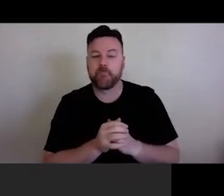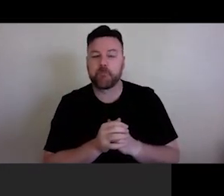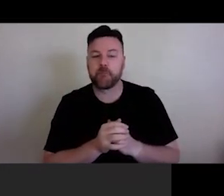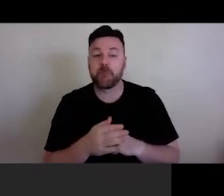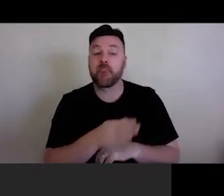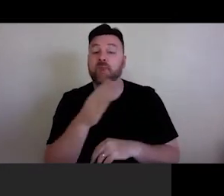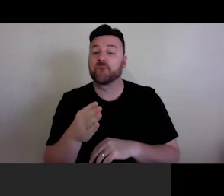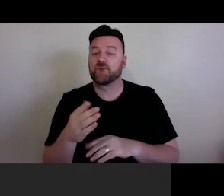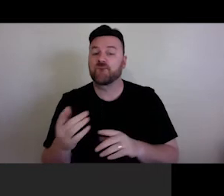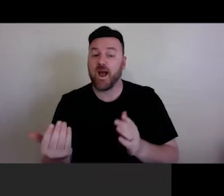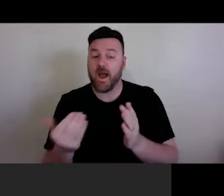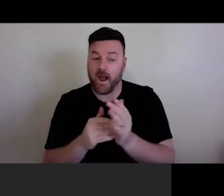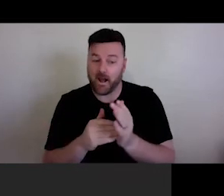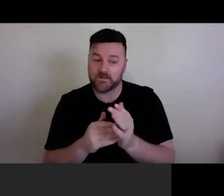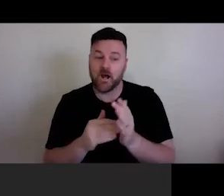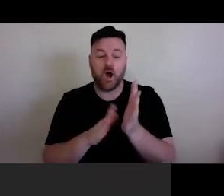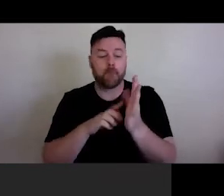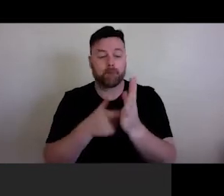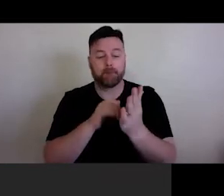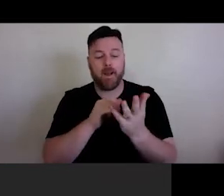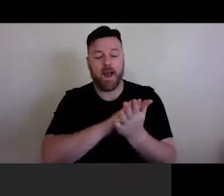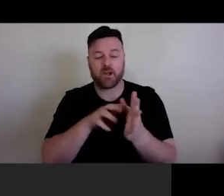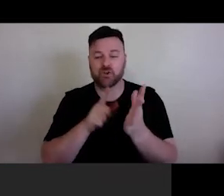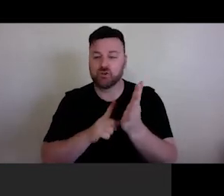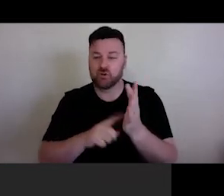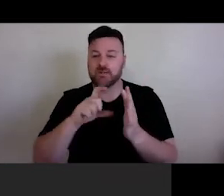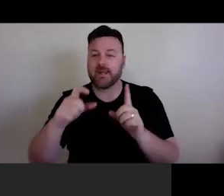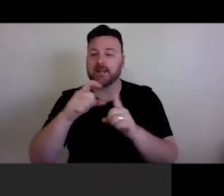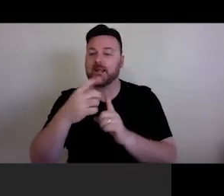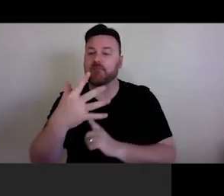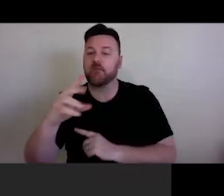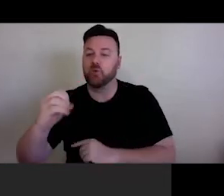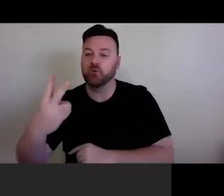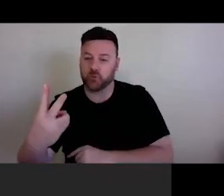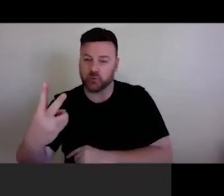little Marshall CV502. They're a tiny camera. I actually got one